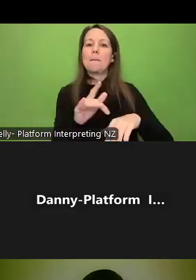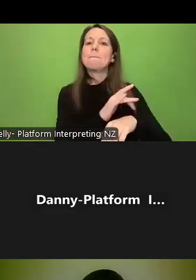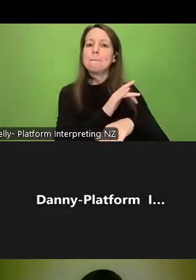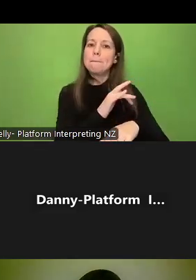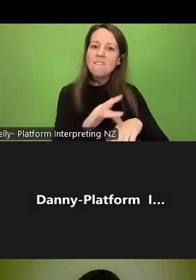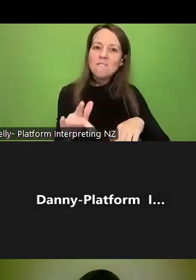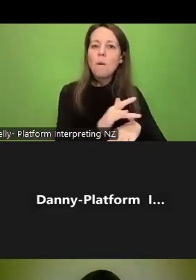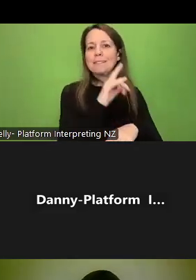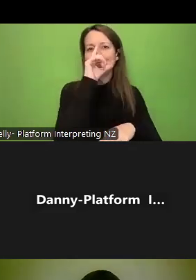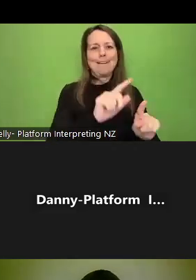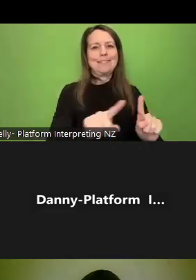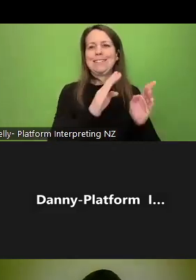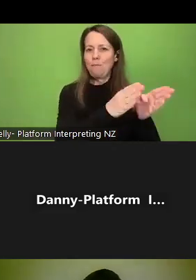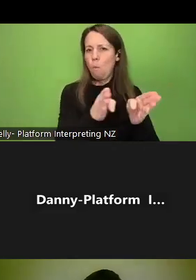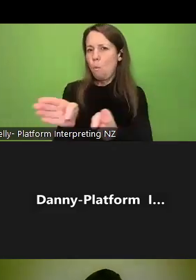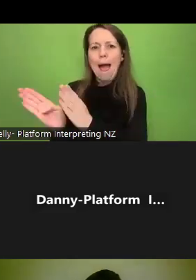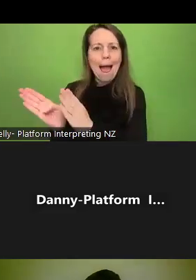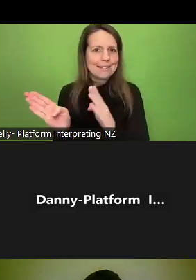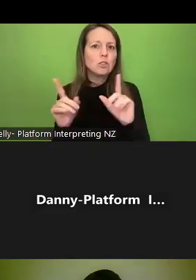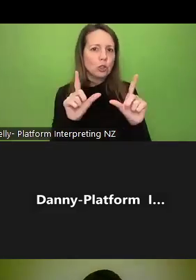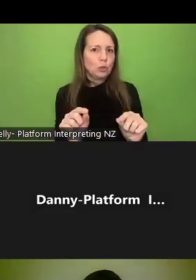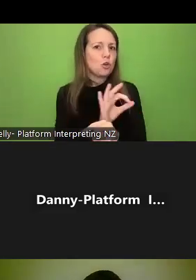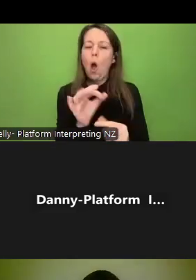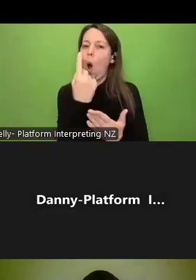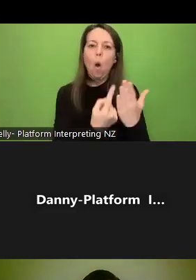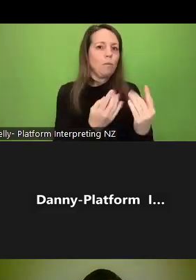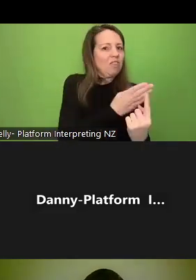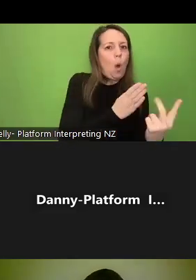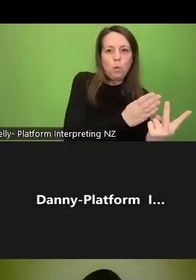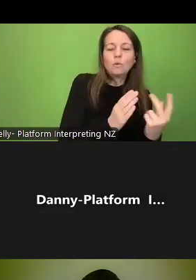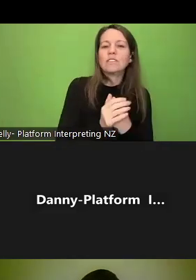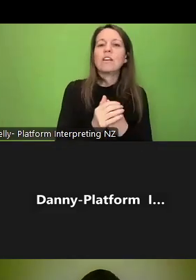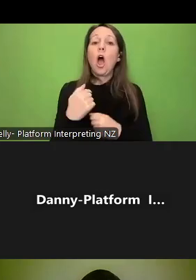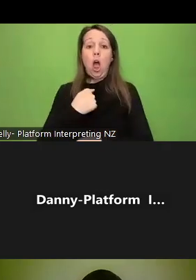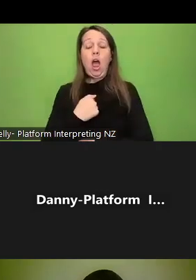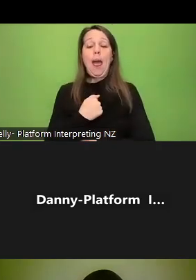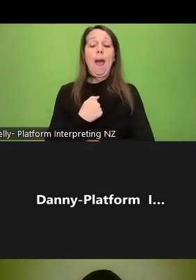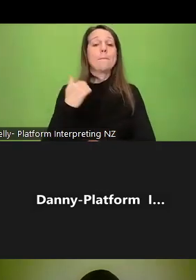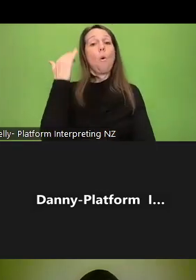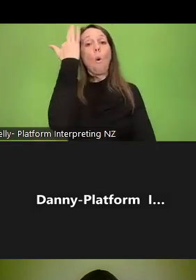certainly a passion project of mine. I love relaxed performances. As an autistic person, they're really handy, and I love working on people